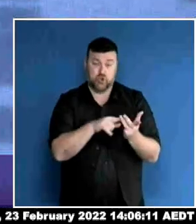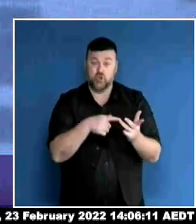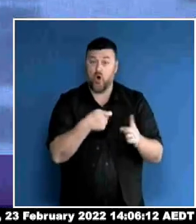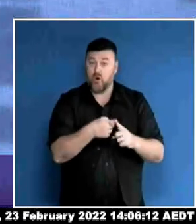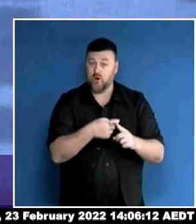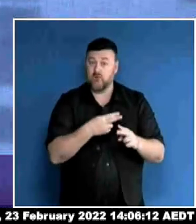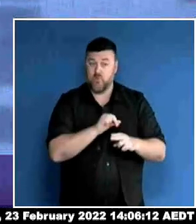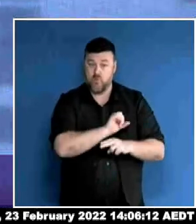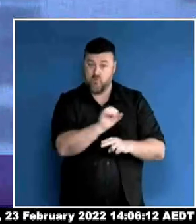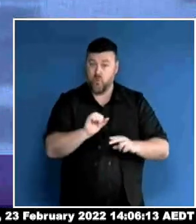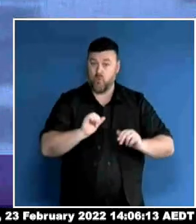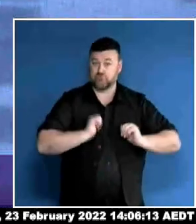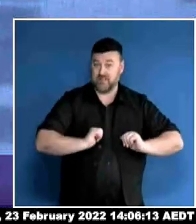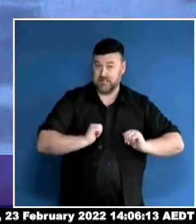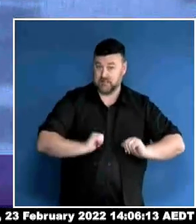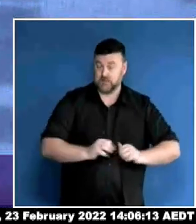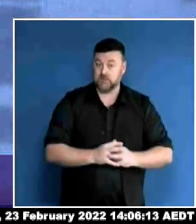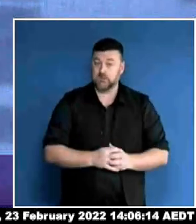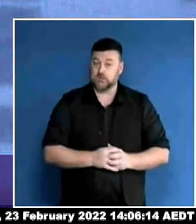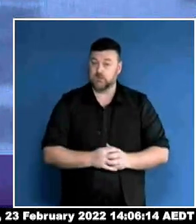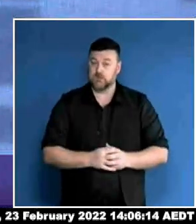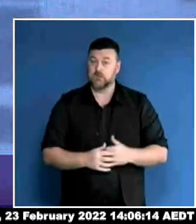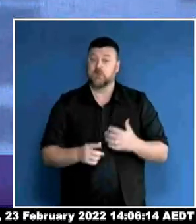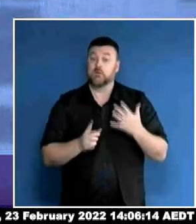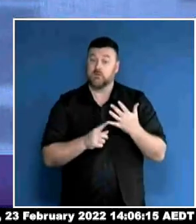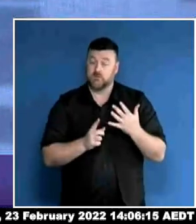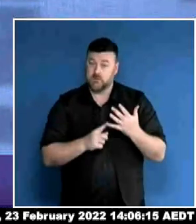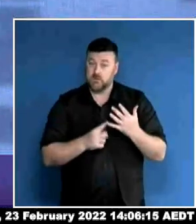Supporting the BusyBeans pop-up events.